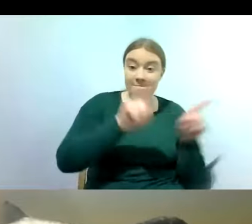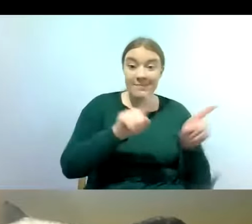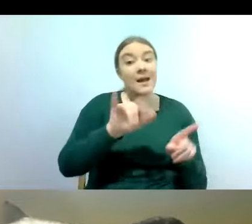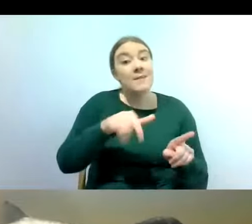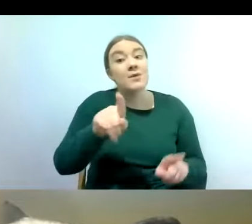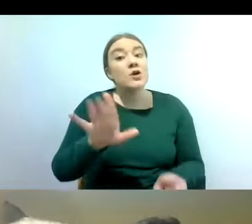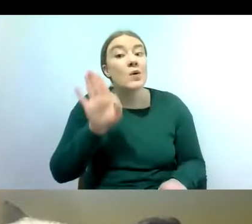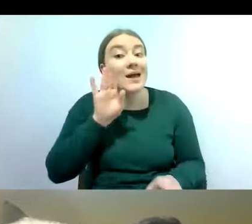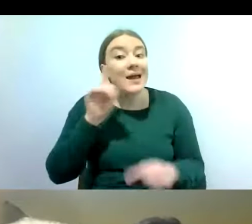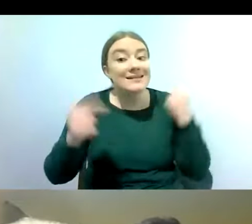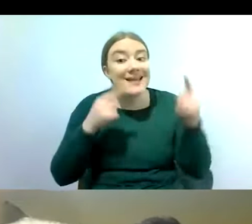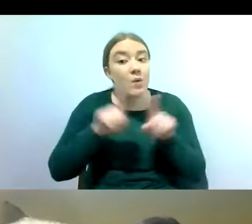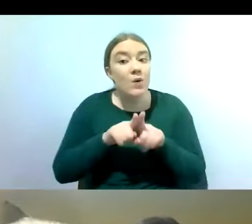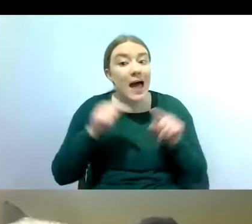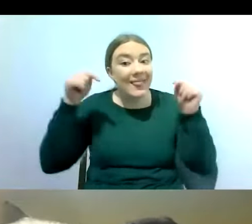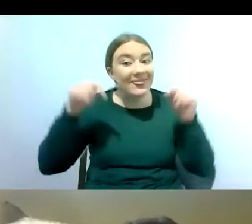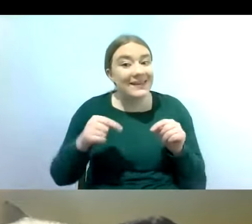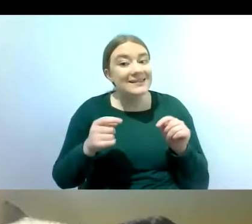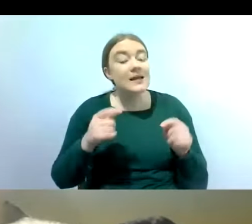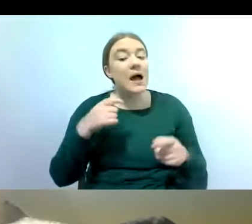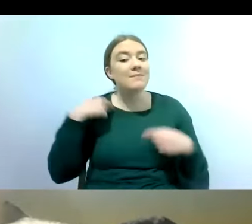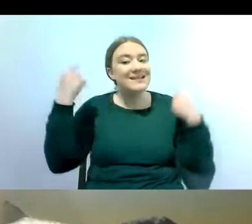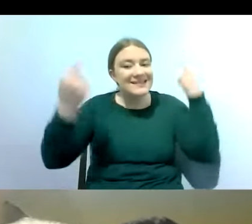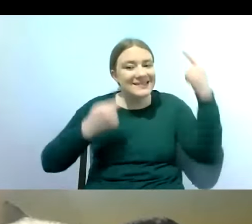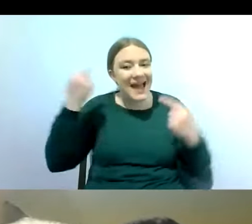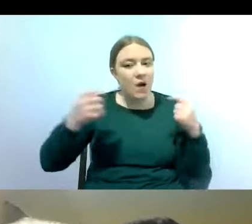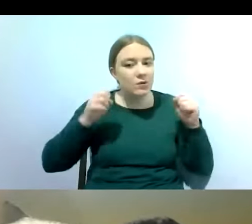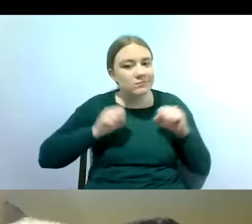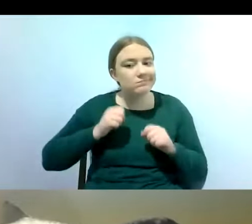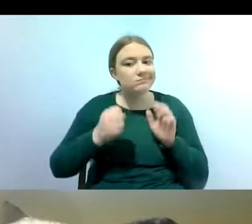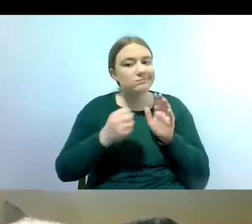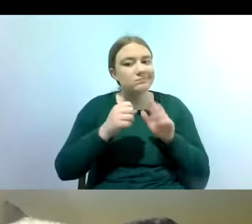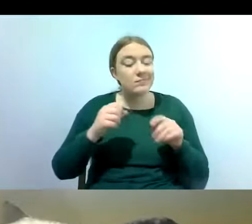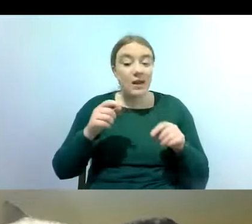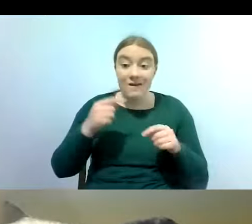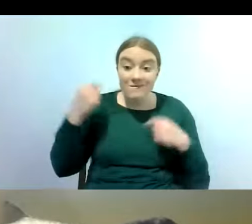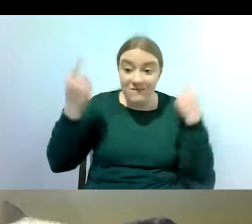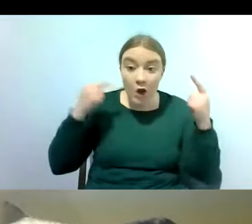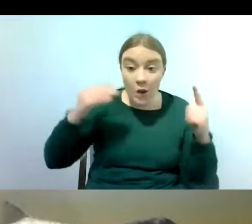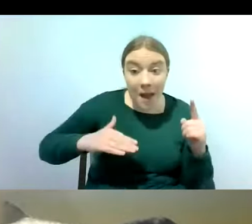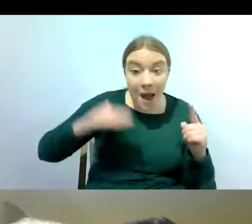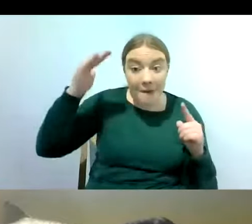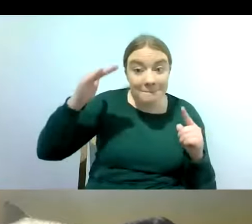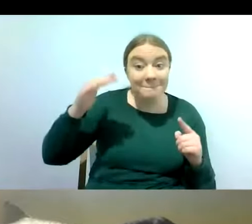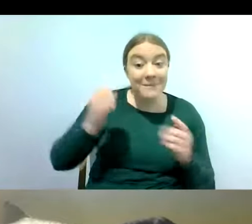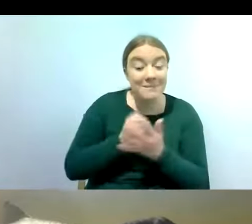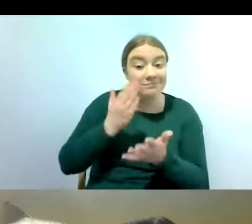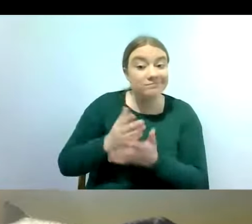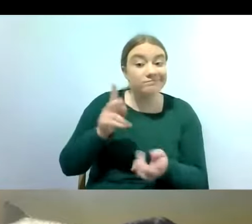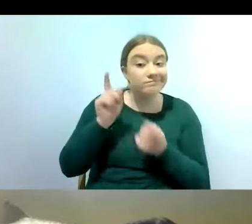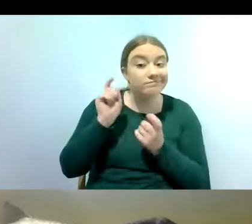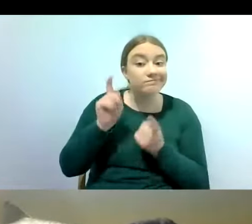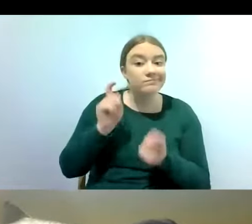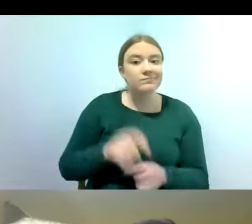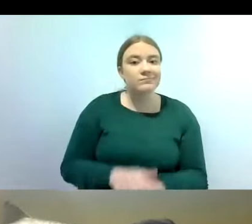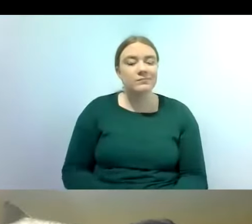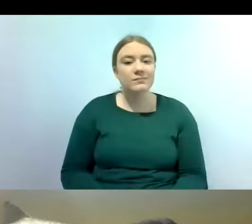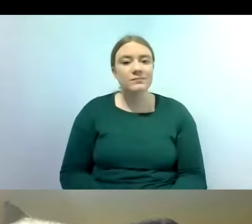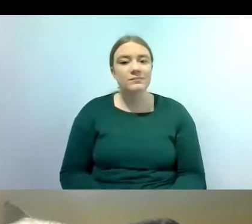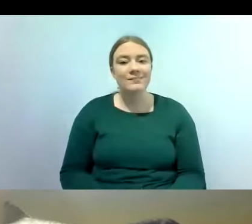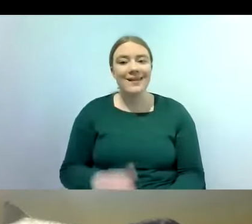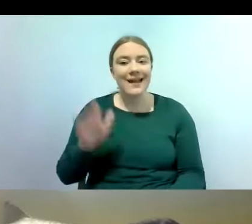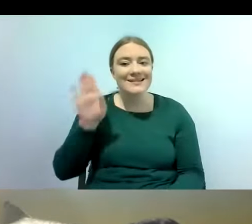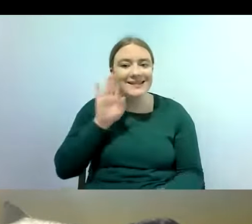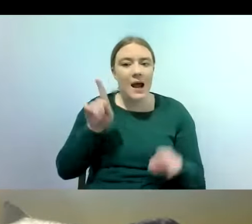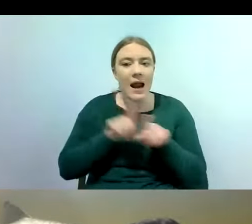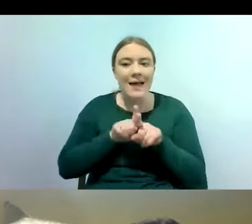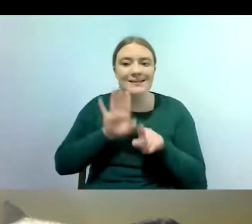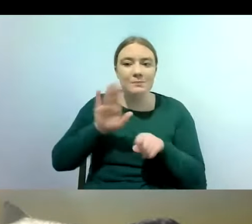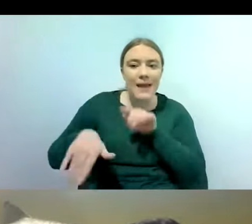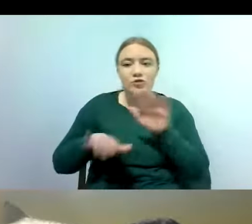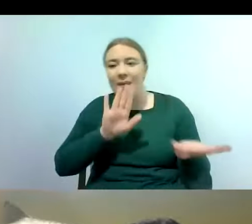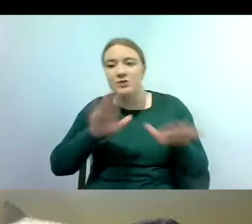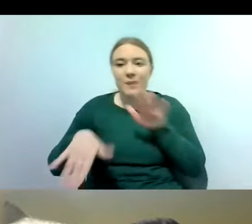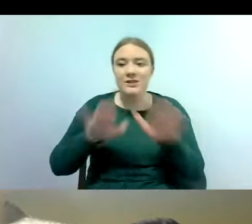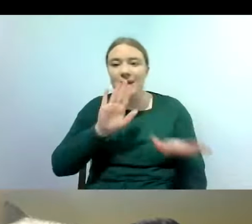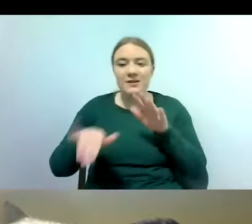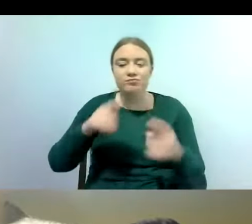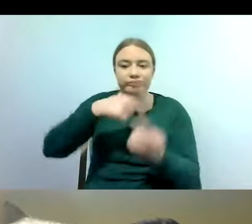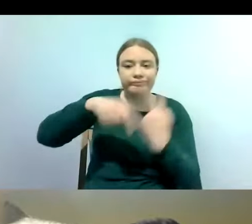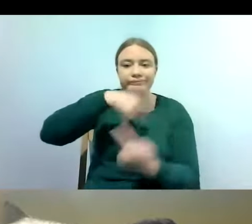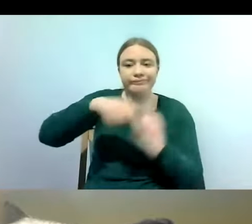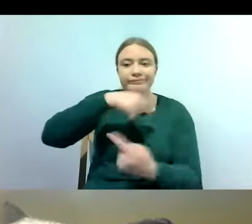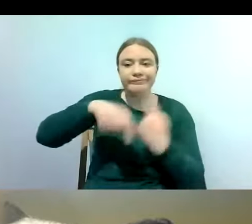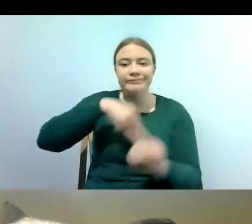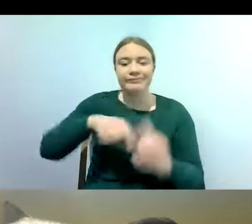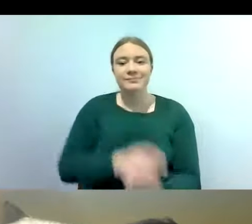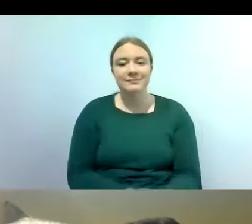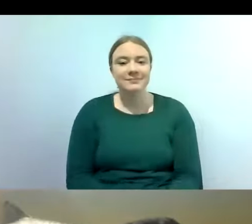like this i'm going to play some recordings now so turn up your your speakers if you're able to